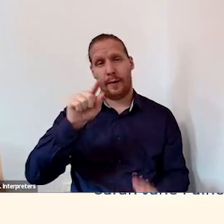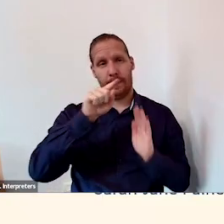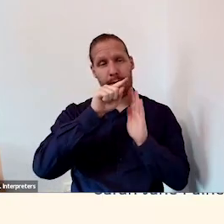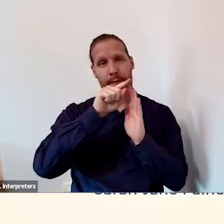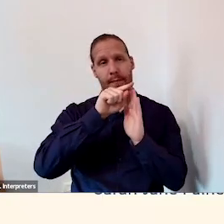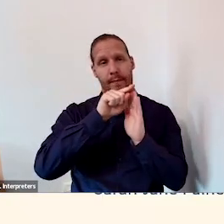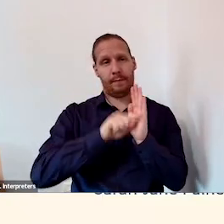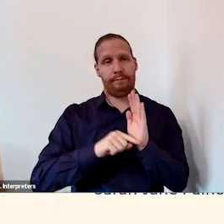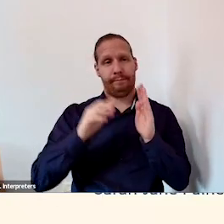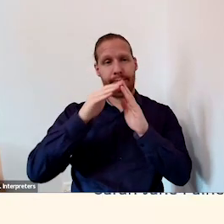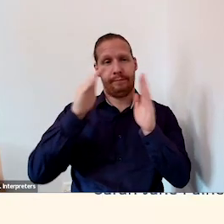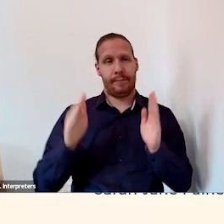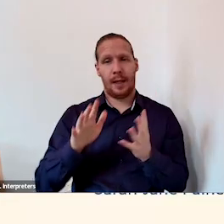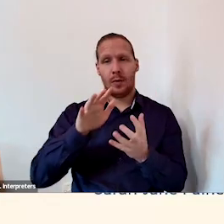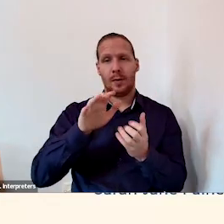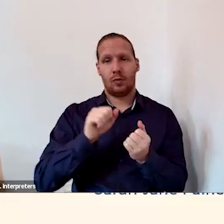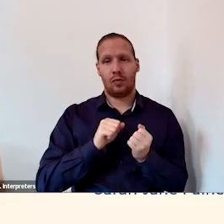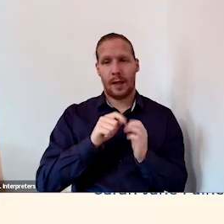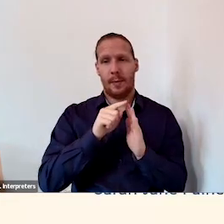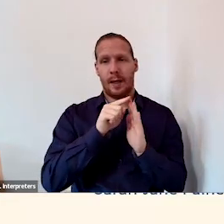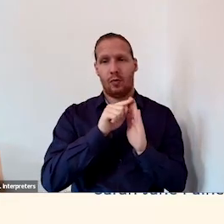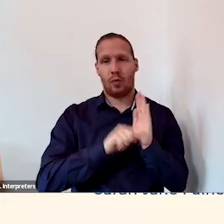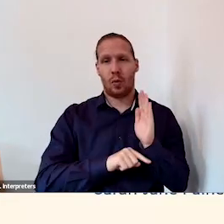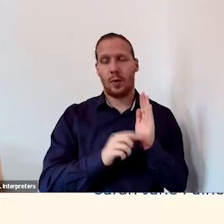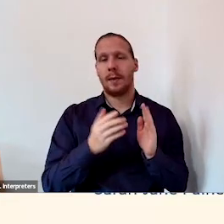Please use the Q&A function available to you, online